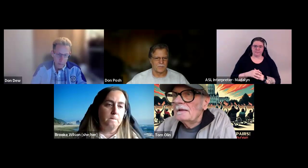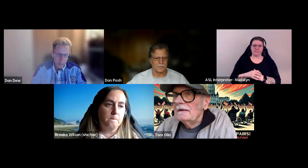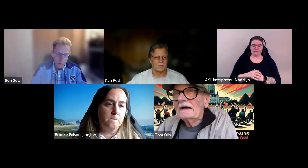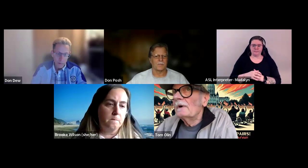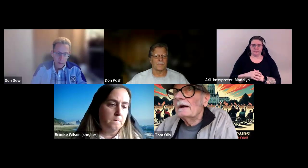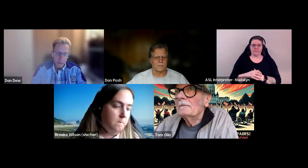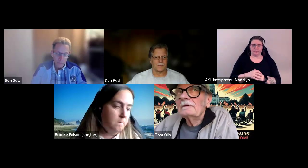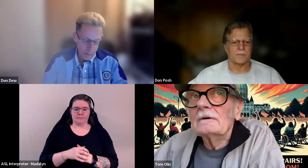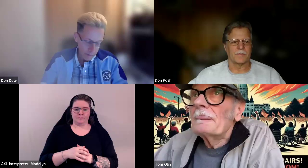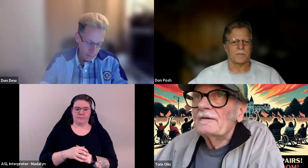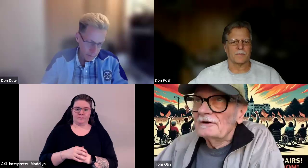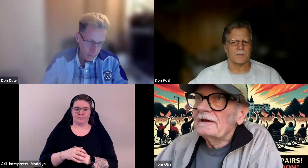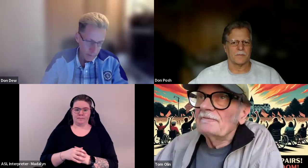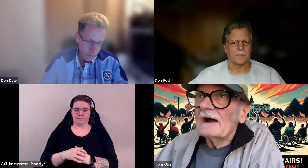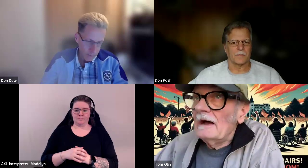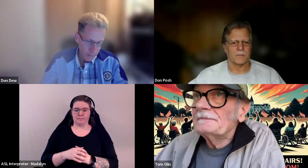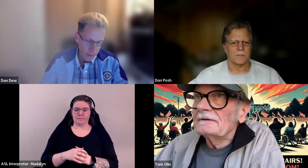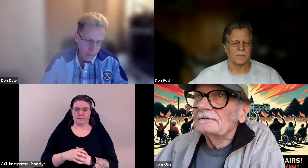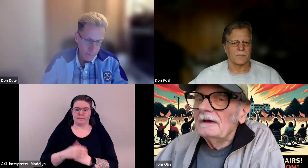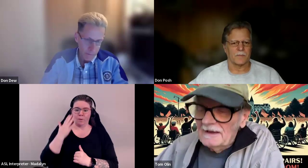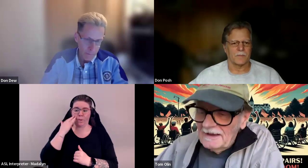Tom Olin: and that's why, you know, they're taking over hospitals.